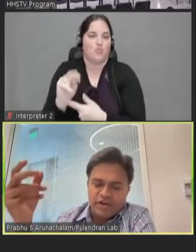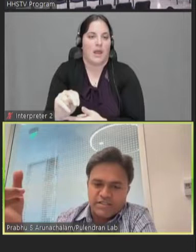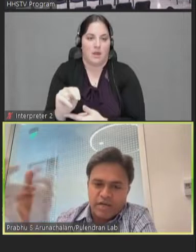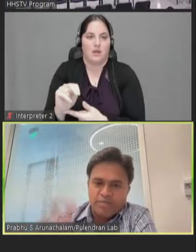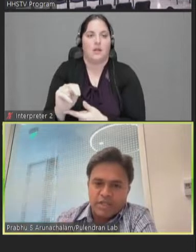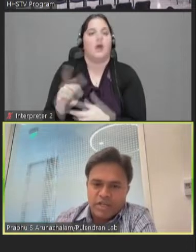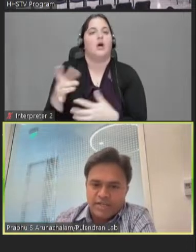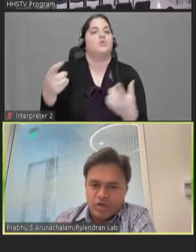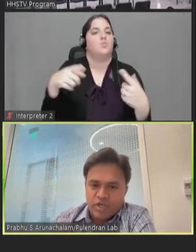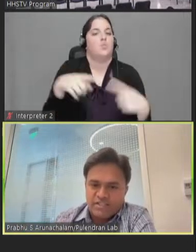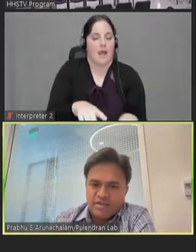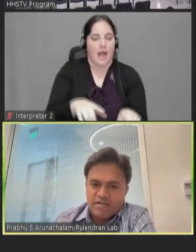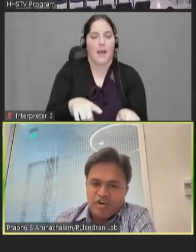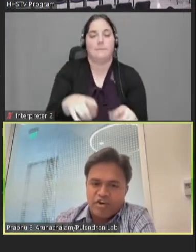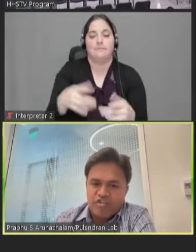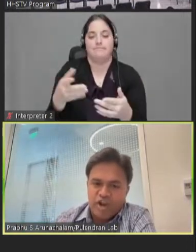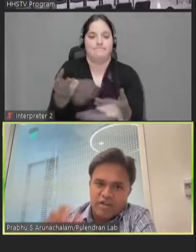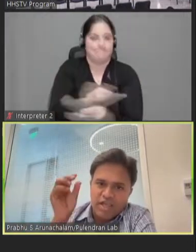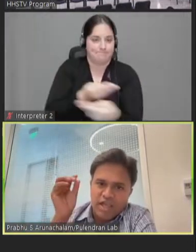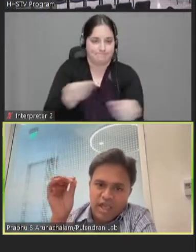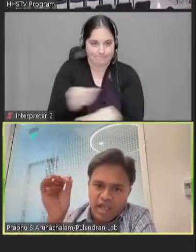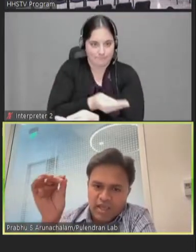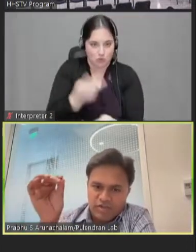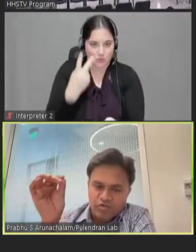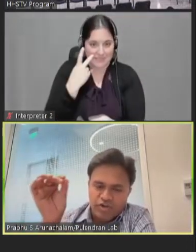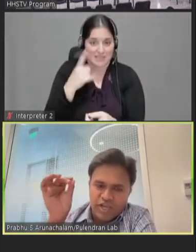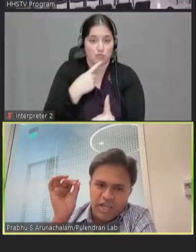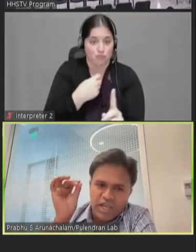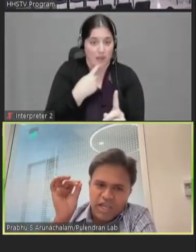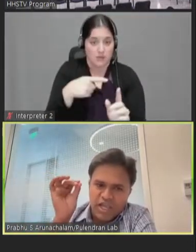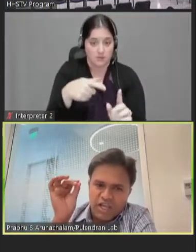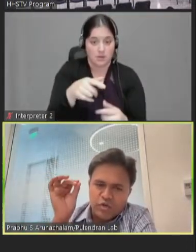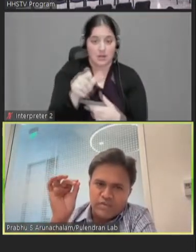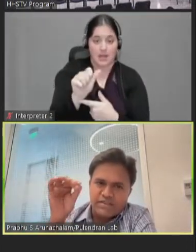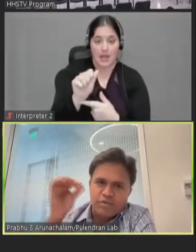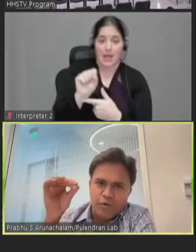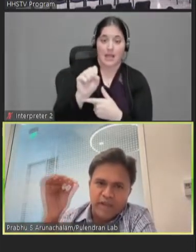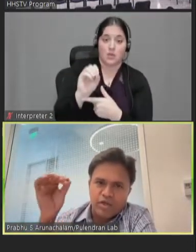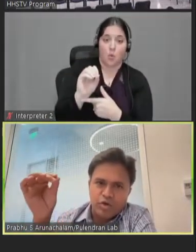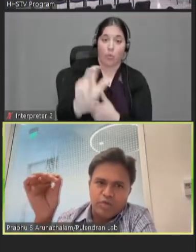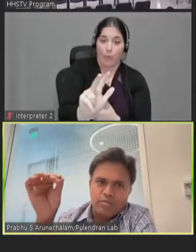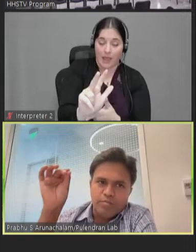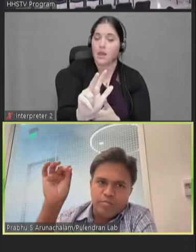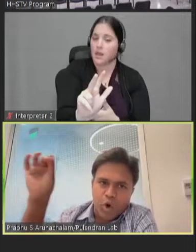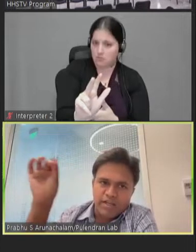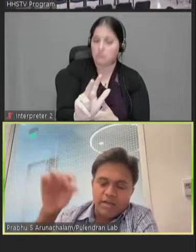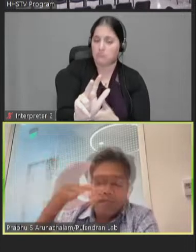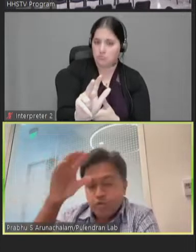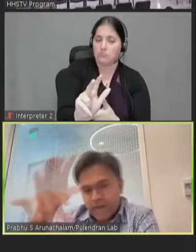for example, as you can see here in red, ASO3 induces quite good broadly -- quite